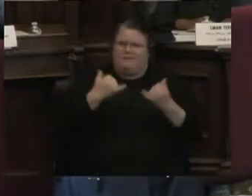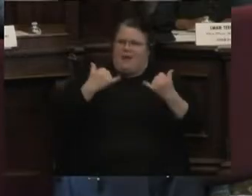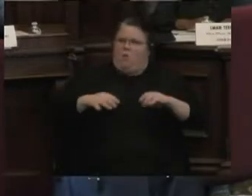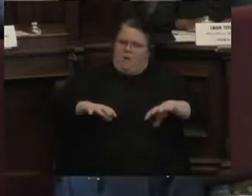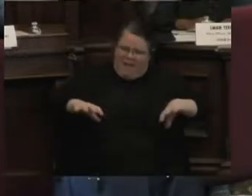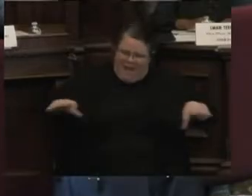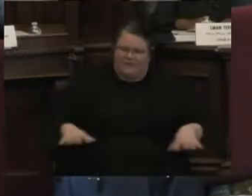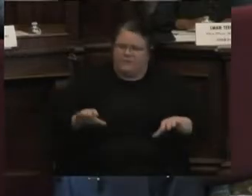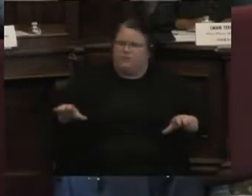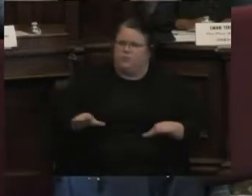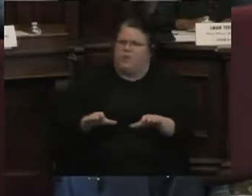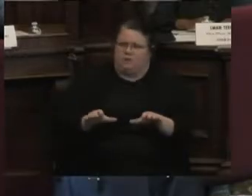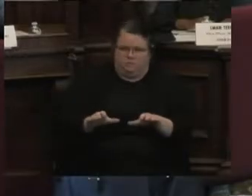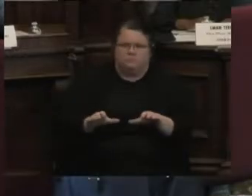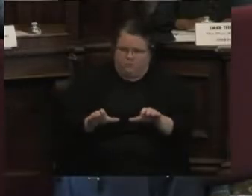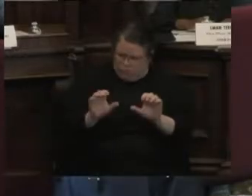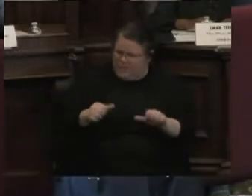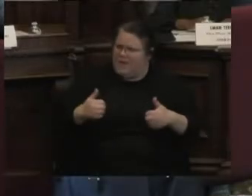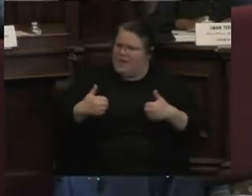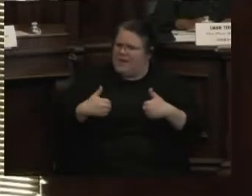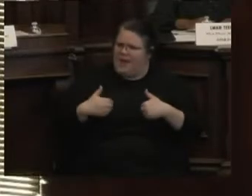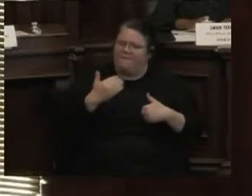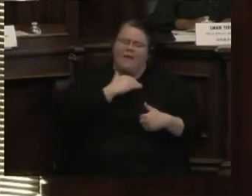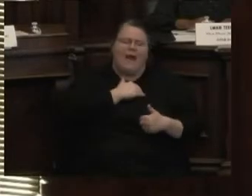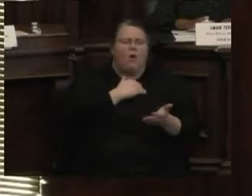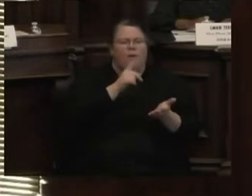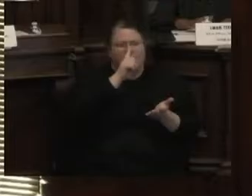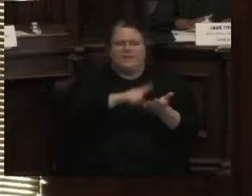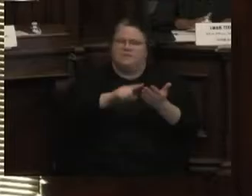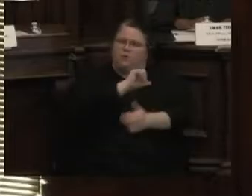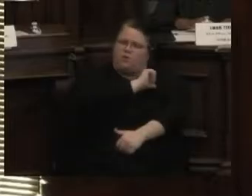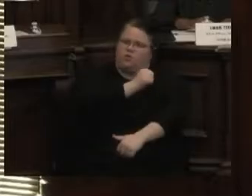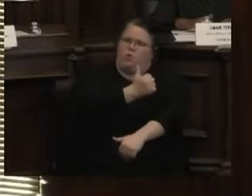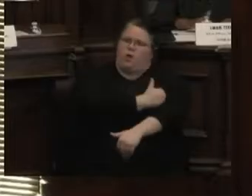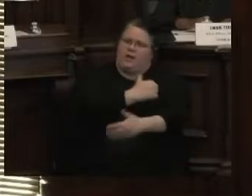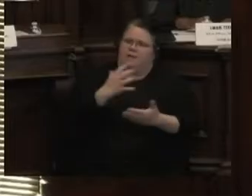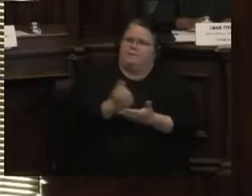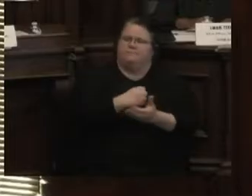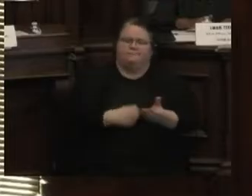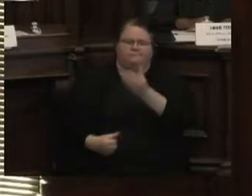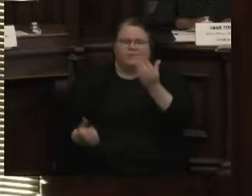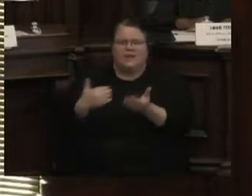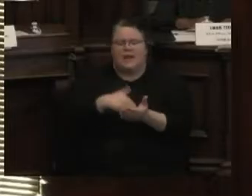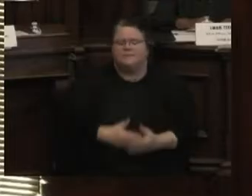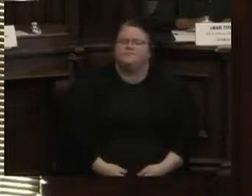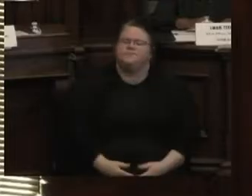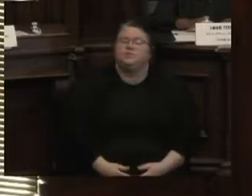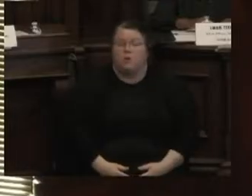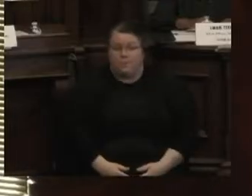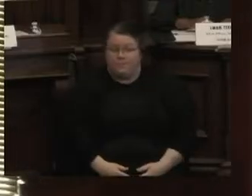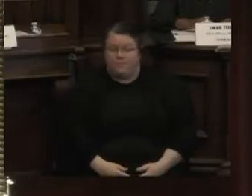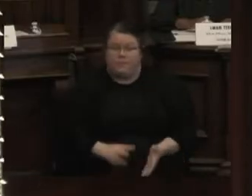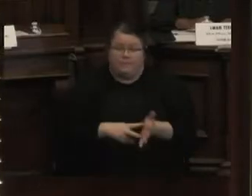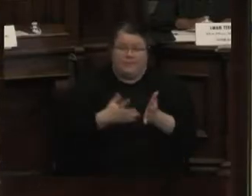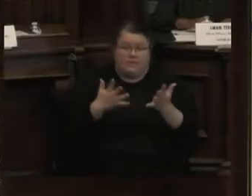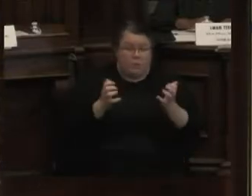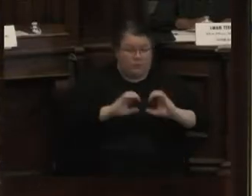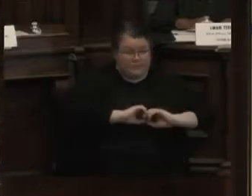are other legislative strategies that we are working on very actively in order to